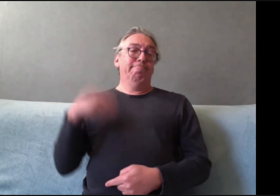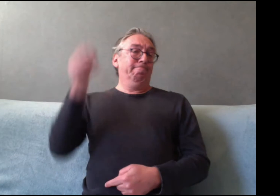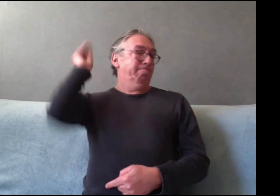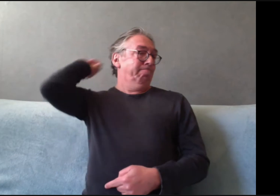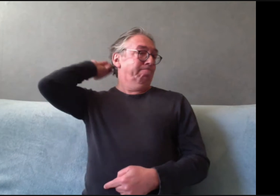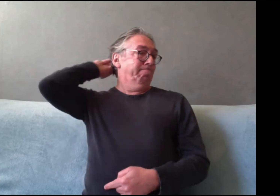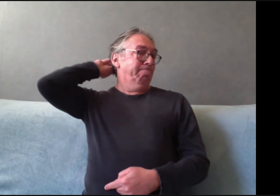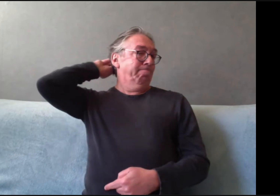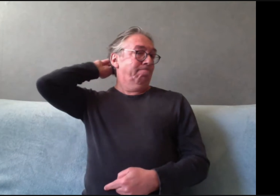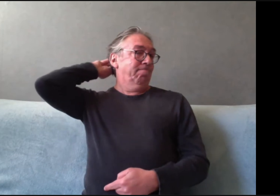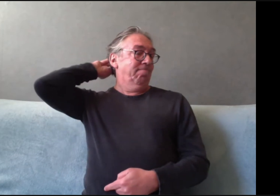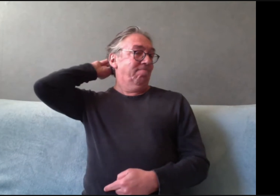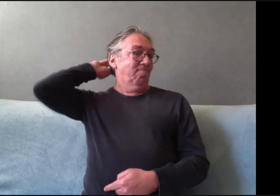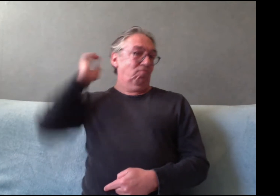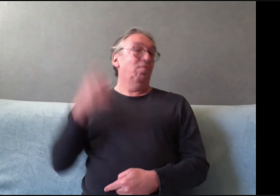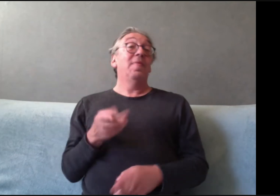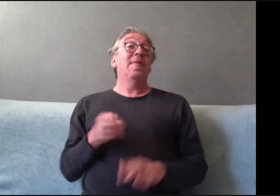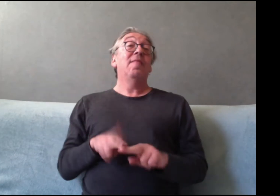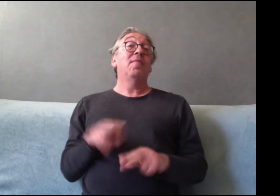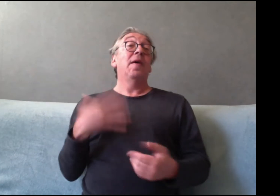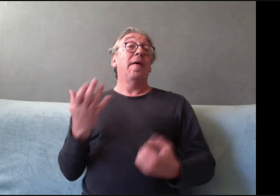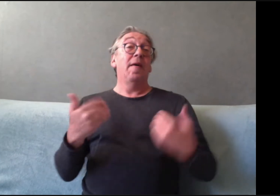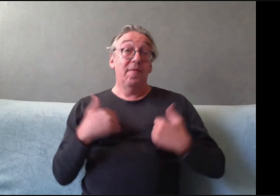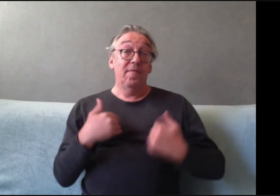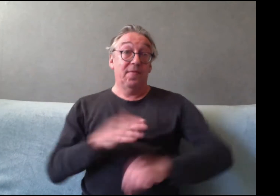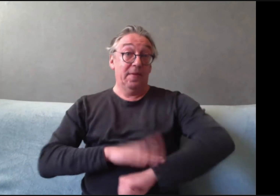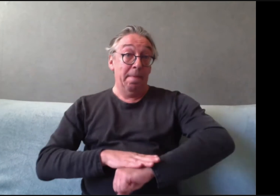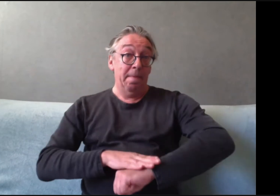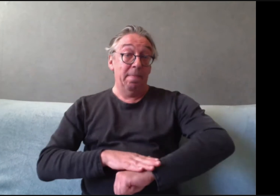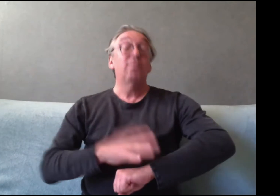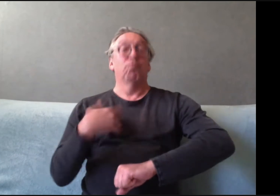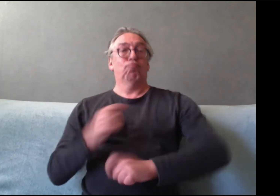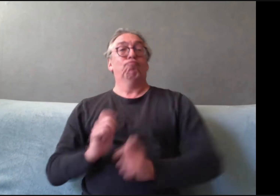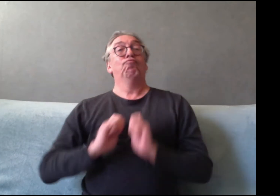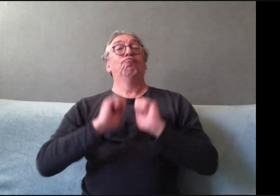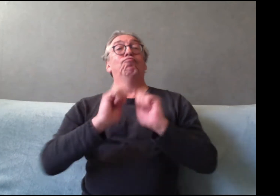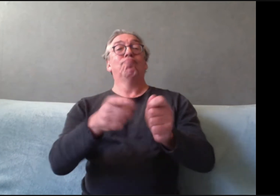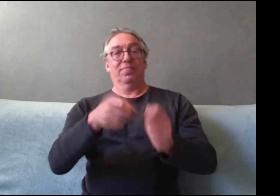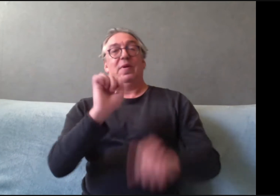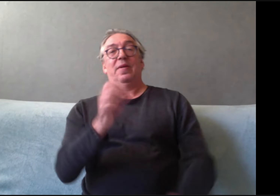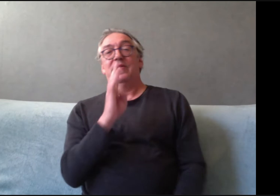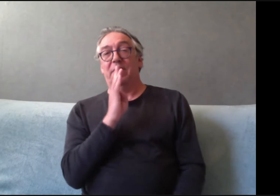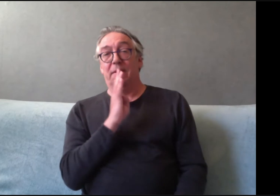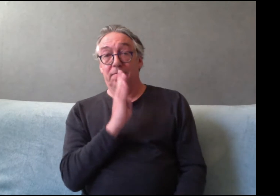it'll be if we have indeed some extra time.